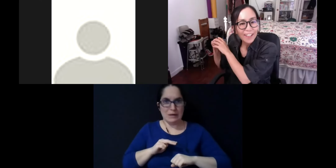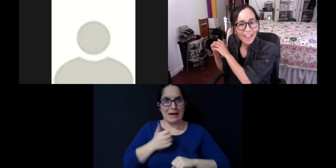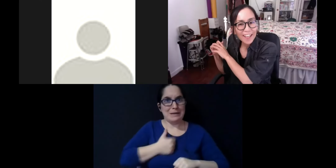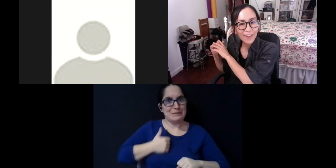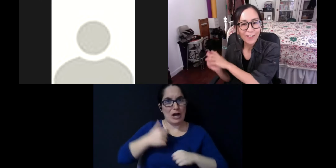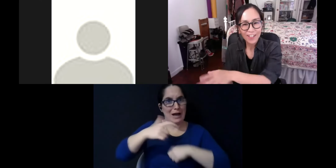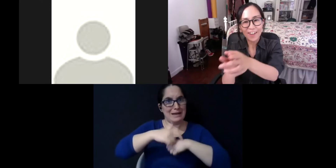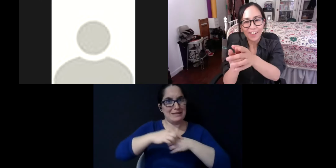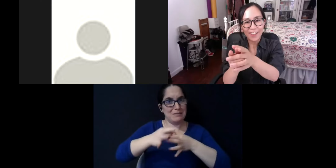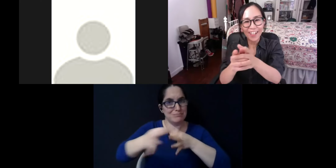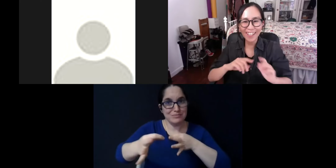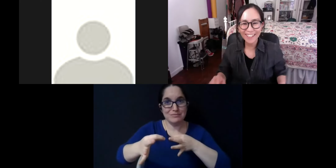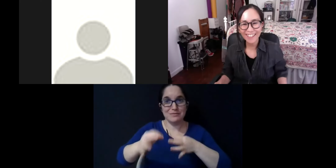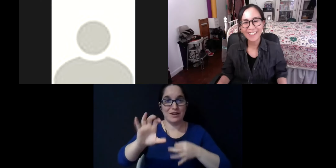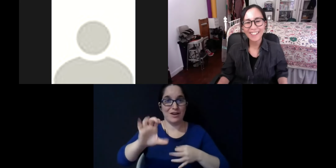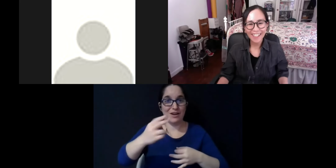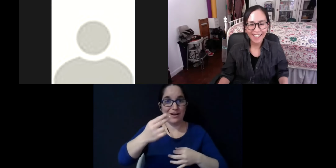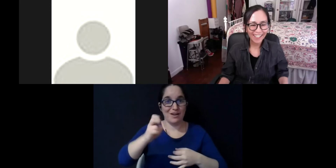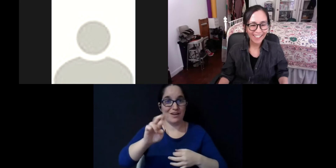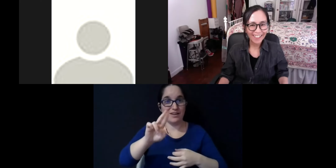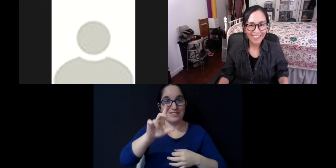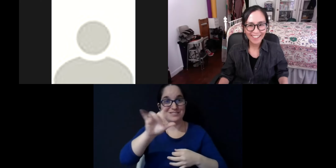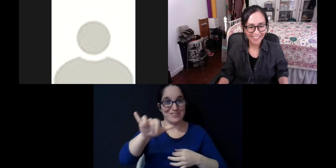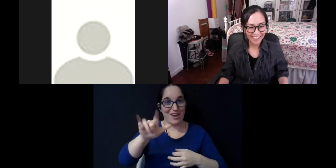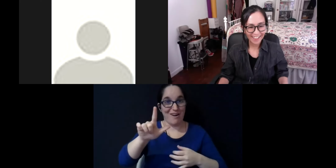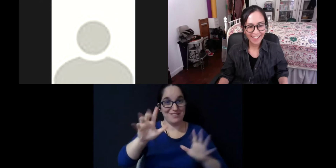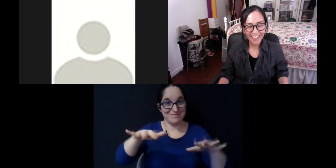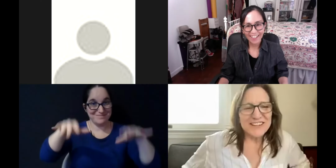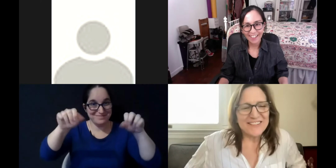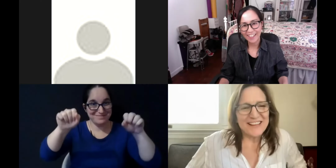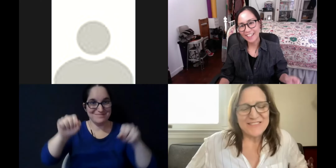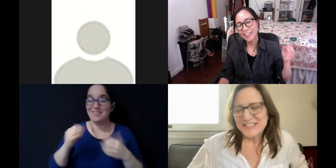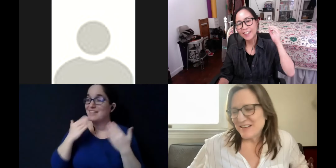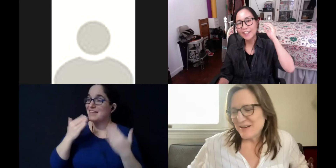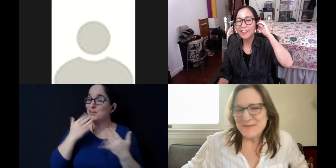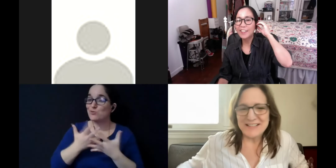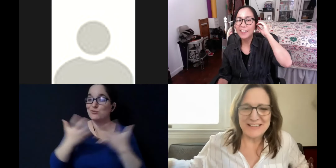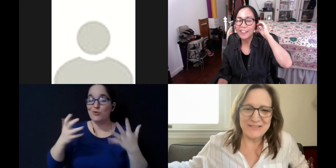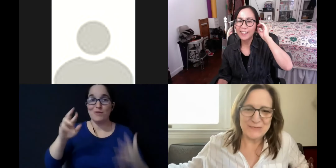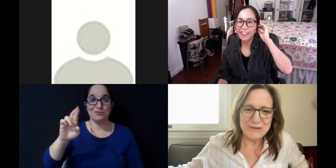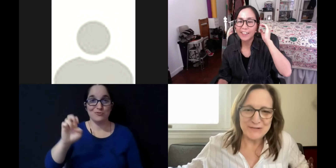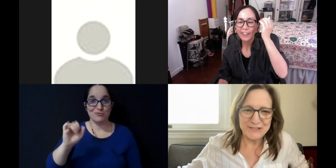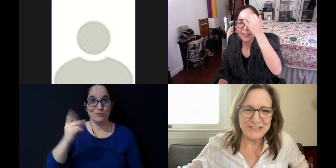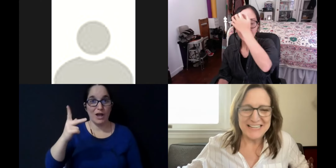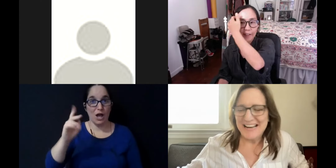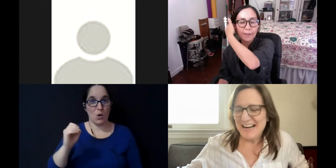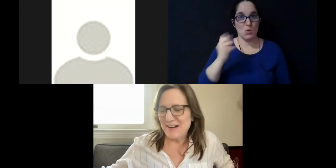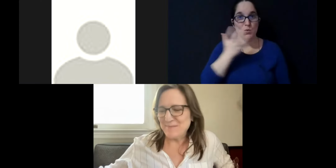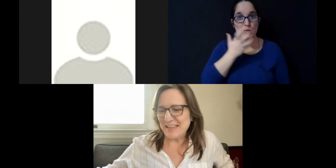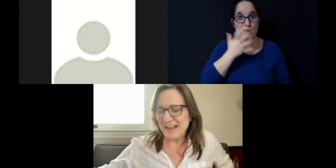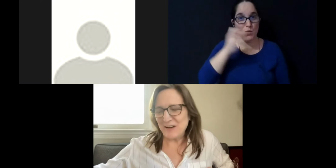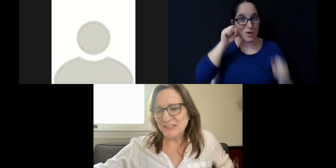take it over, Cheryl. Thank you, thank you so much, Reiko, that was amazing, it was beautiful. I also